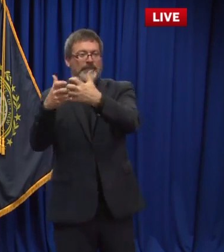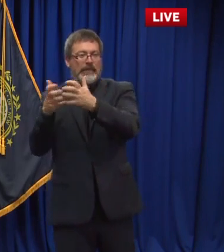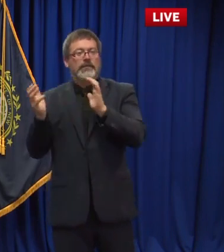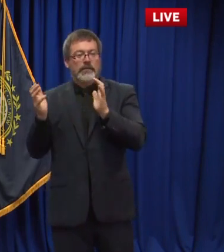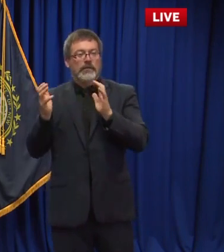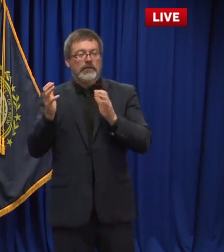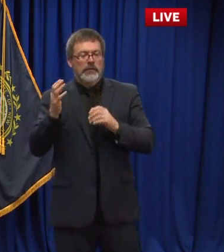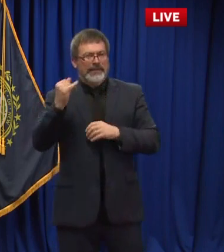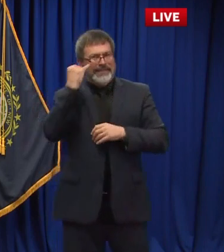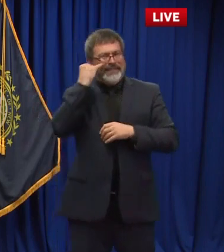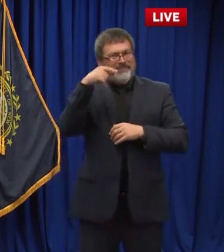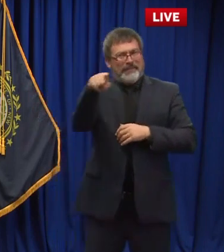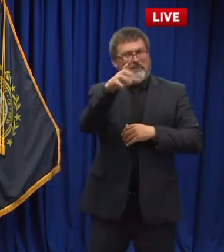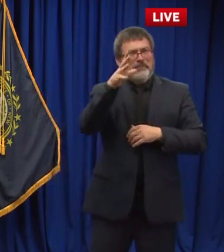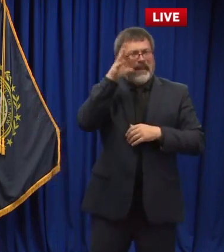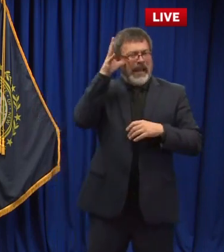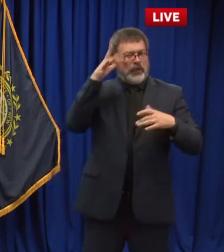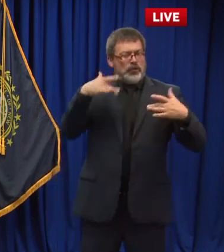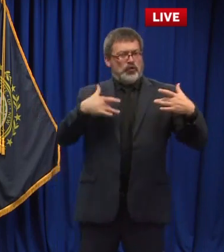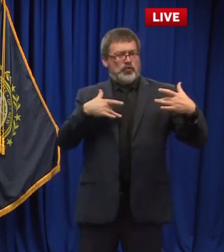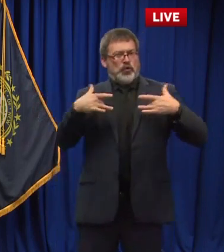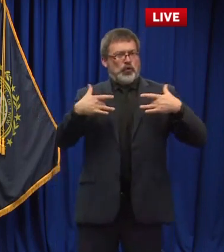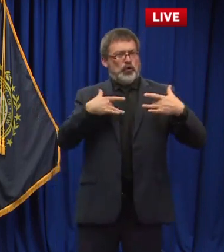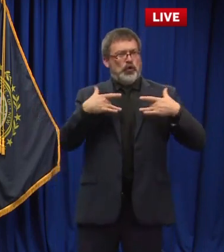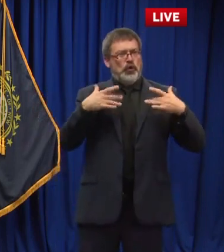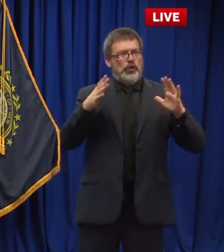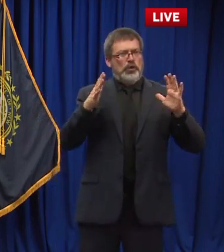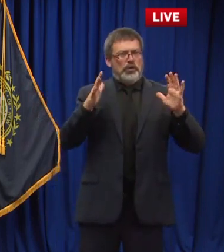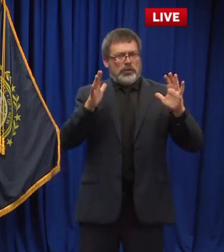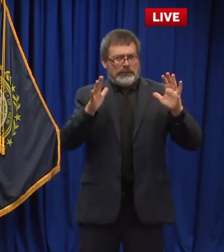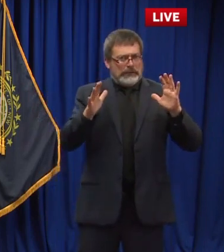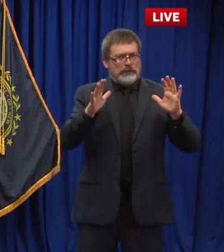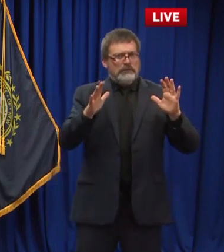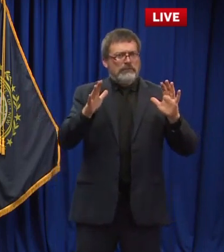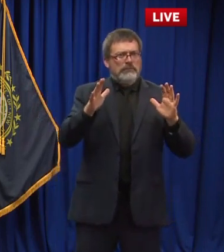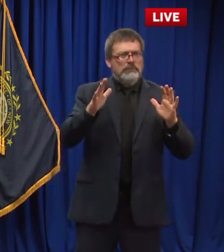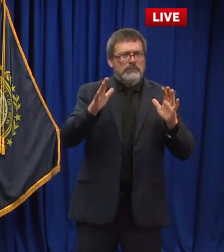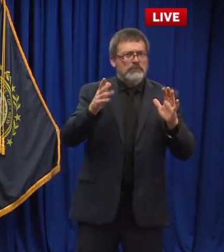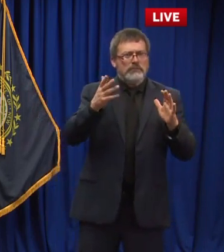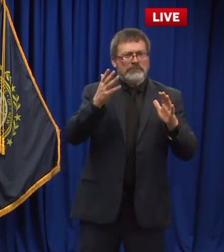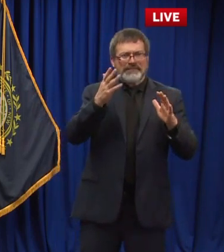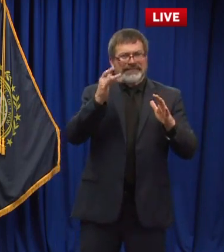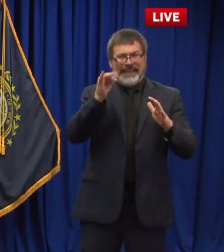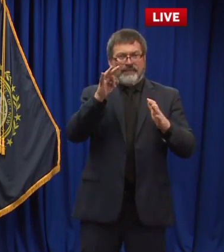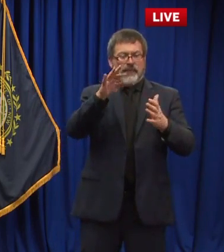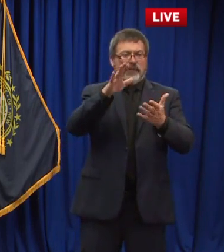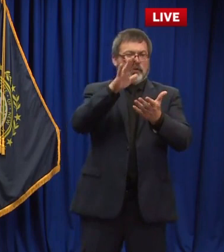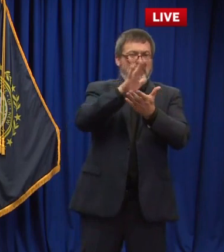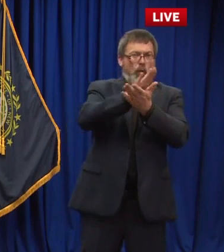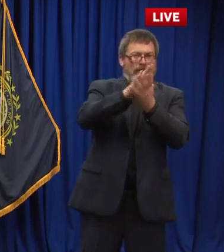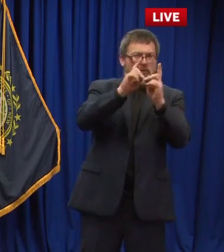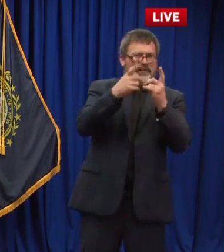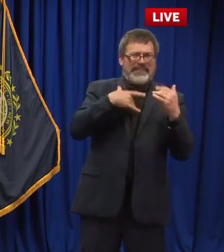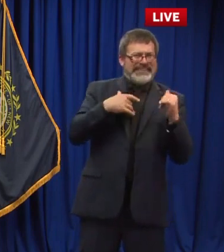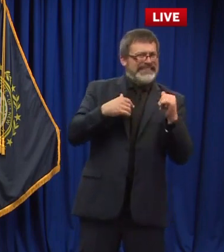AND AGAIN, IT IS ALSO DESIGNED FOR FEEDBACK. PARENTS HAVE A CONCE.